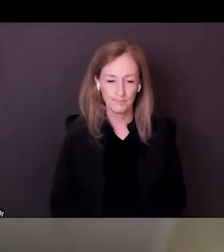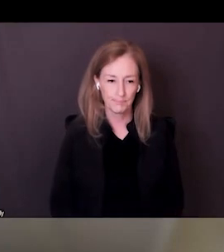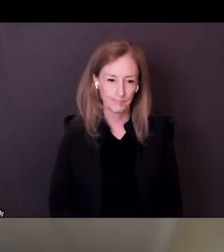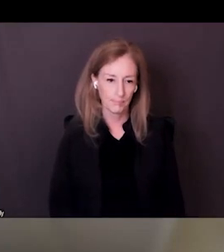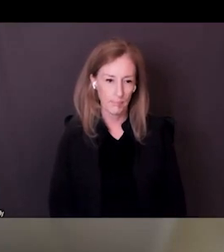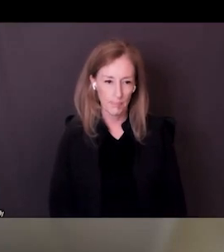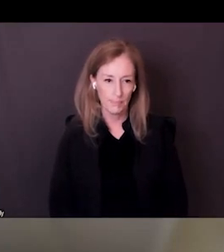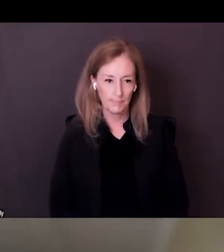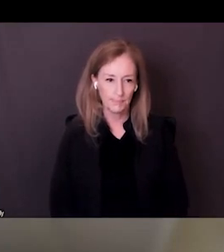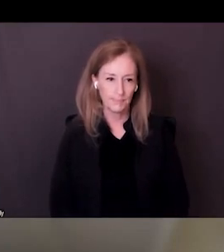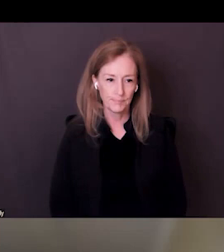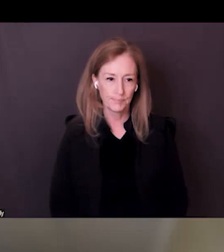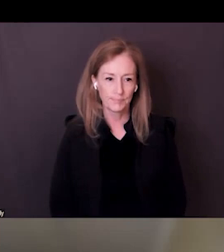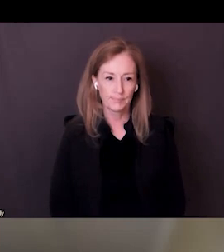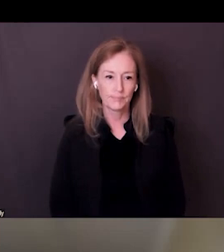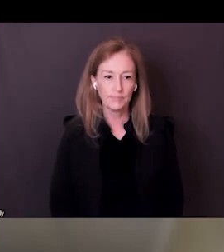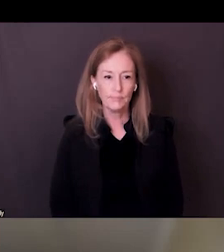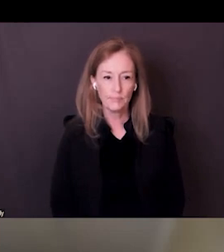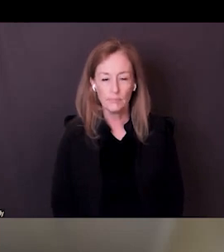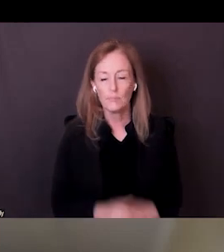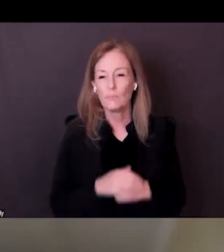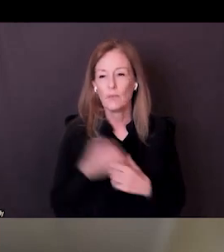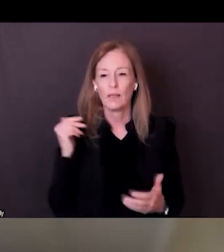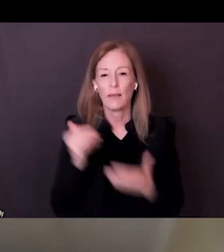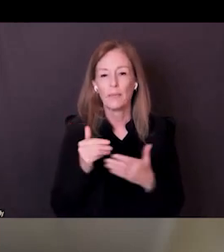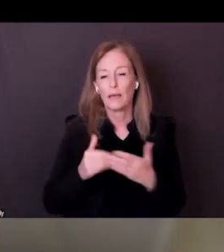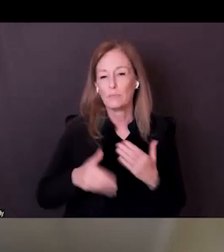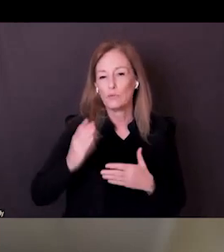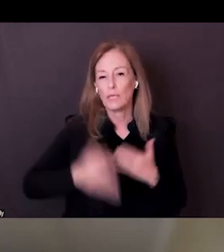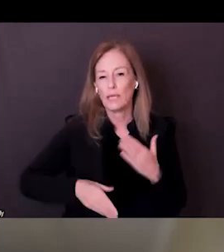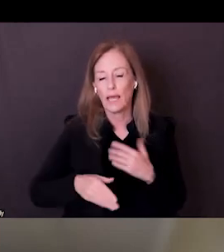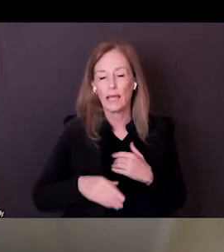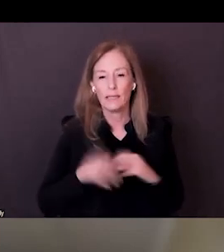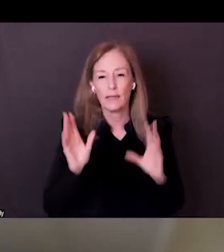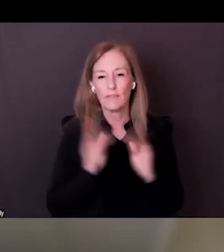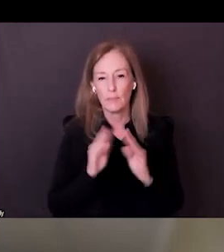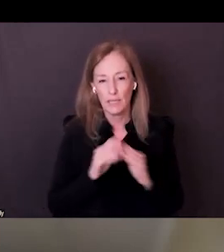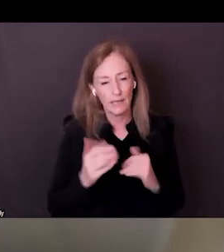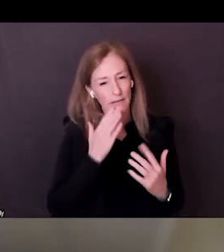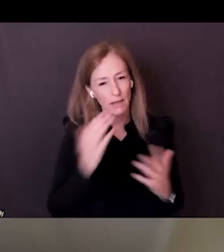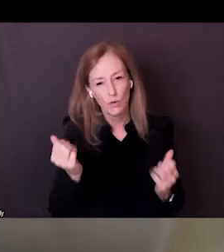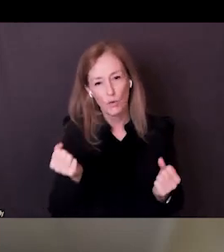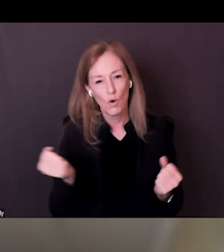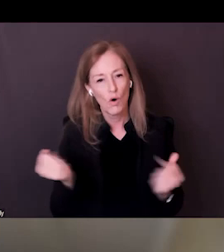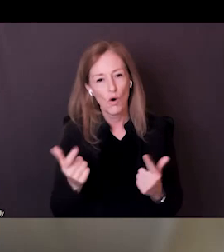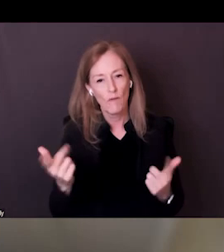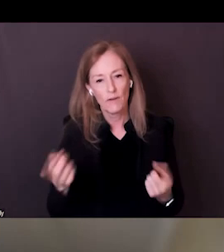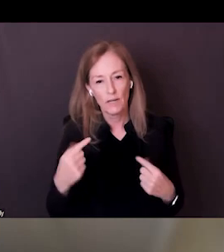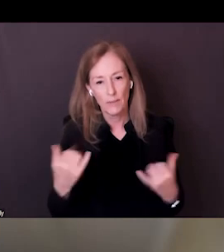WE ARE COMING TO THE END OF THE CRISIS JAM. WANT TO THANK ALL OF YOU FOR BEING HERE. IT WAS A REALLY FANTASTIC